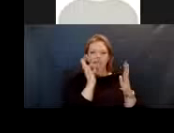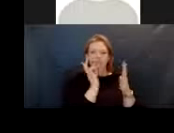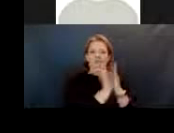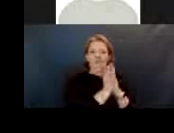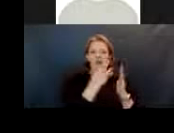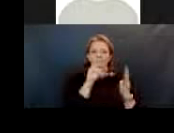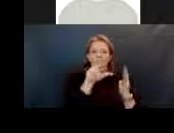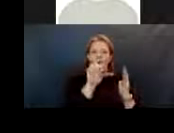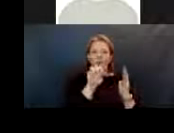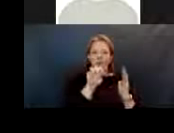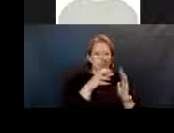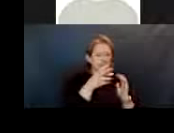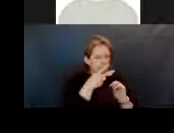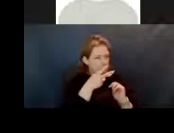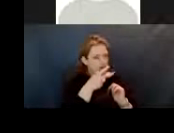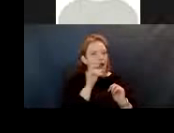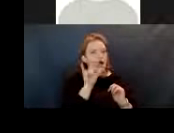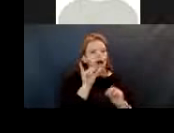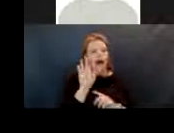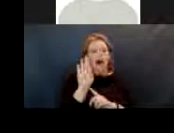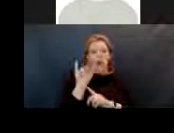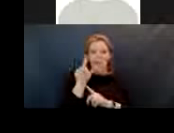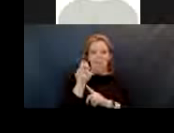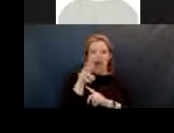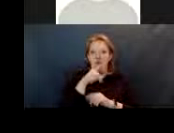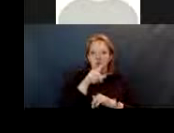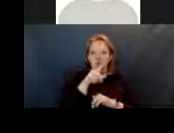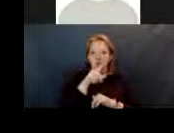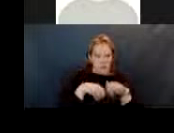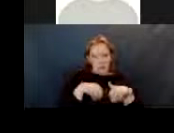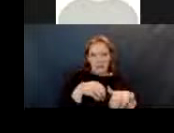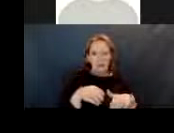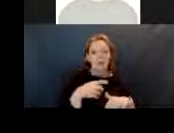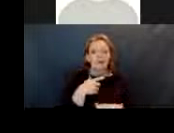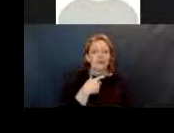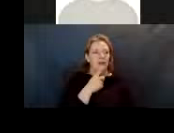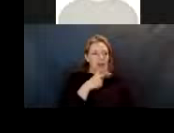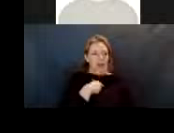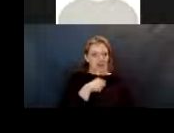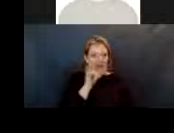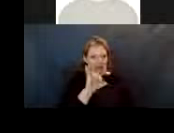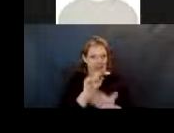I looked it up when I got home, but I thought it was fascinating.